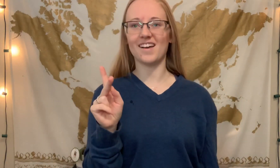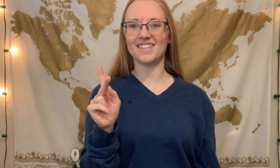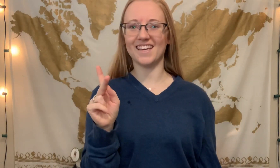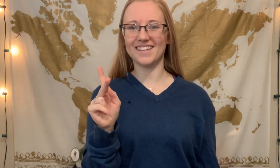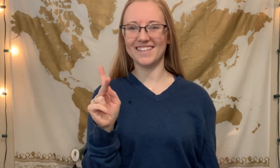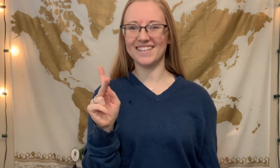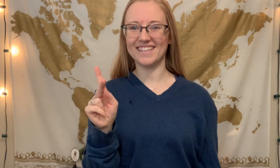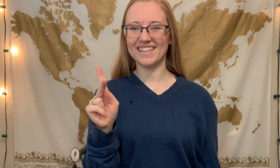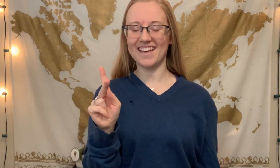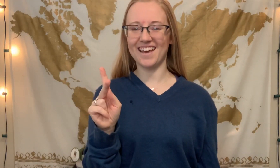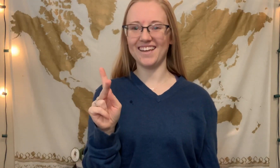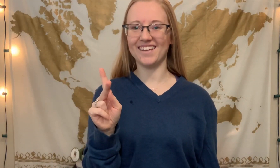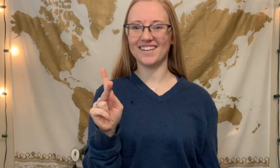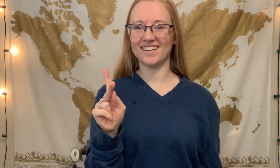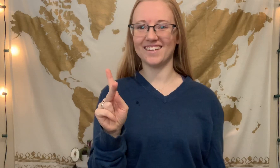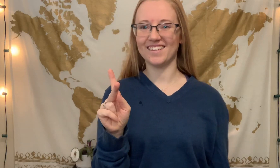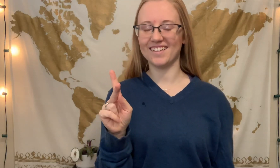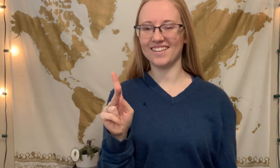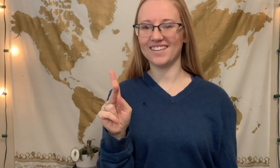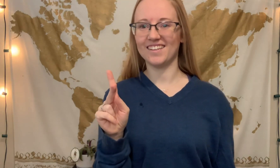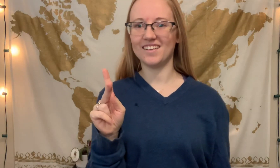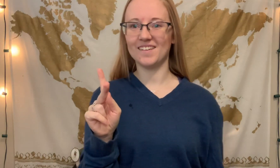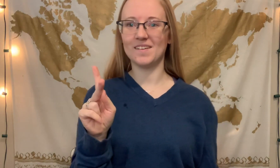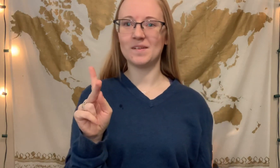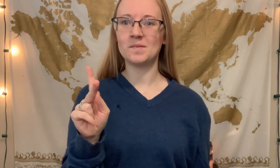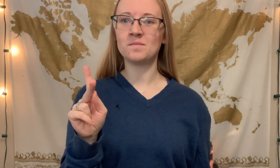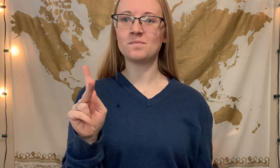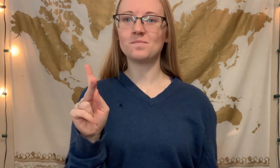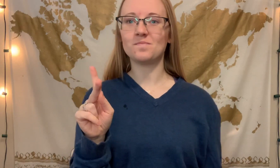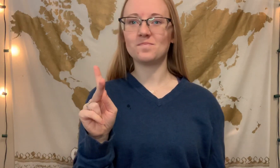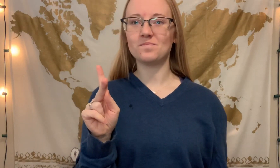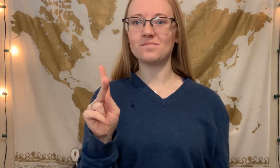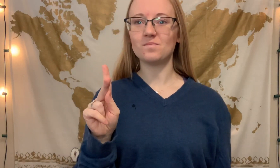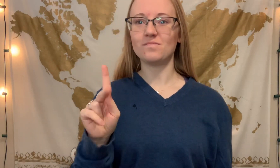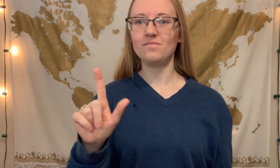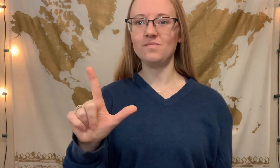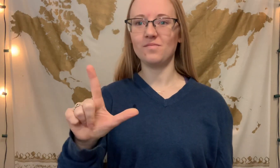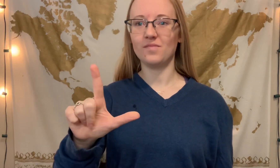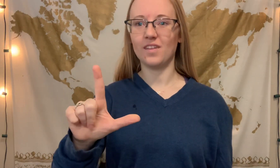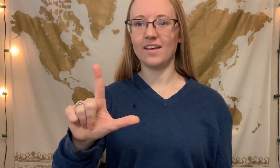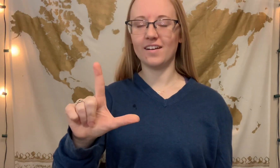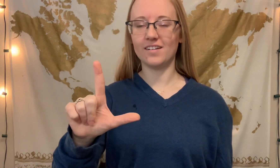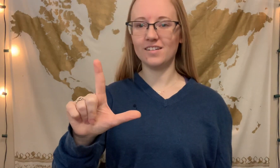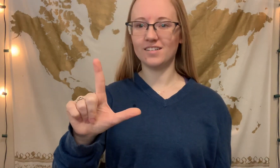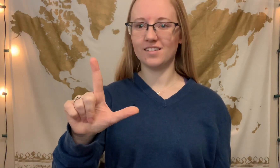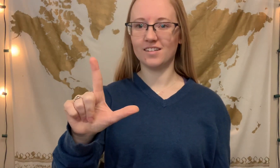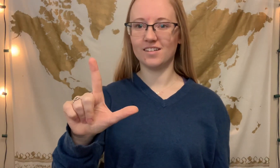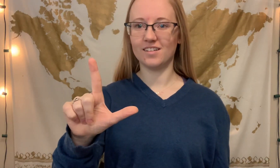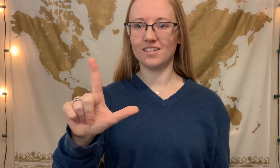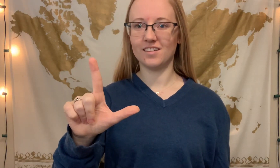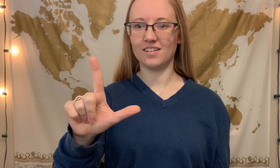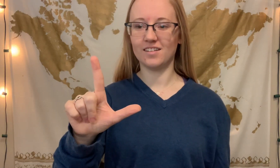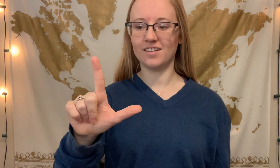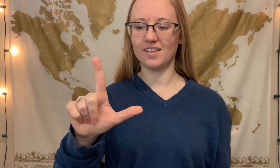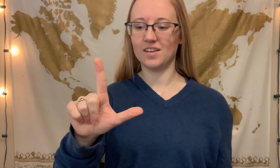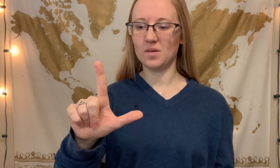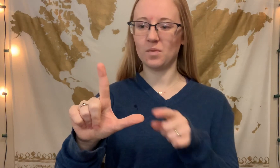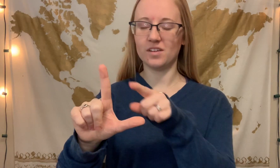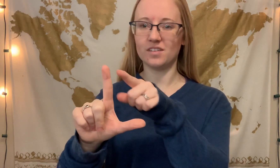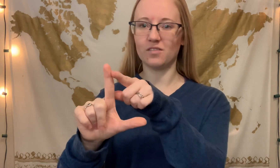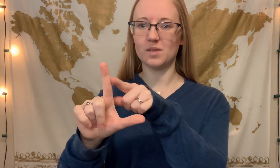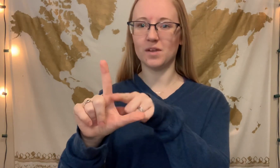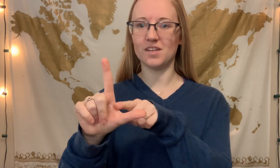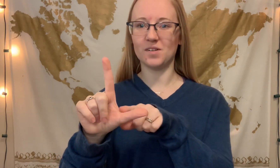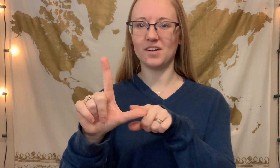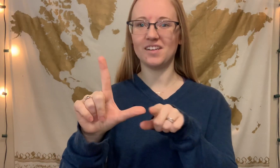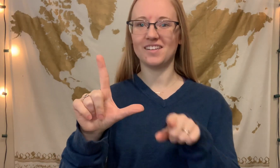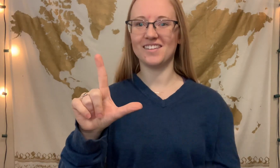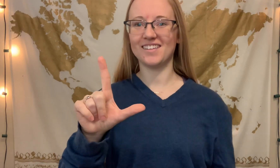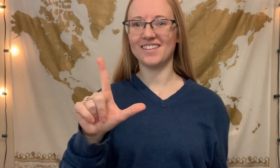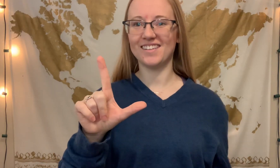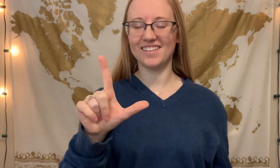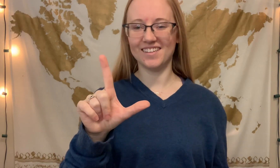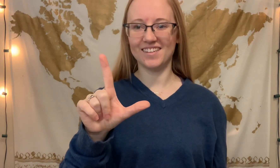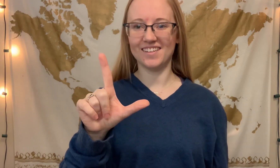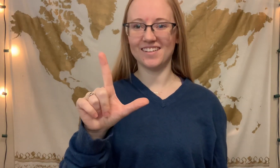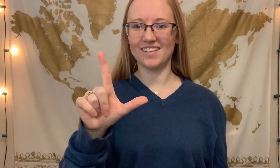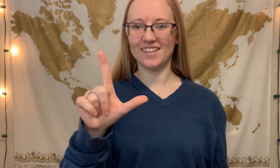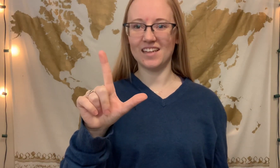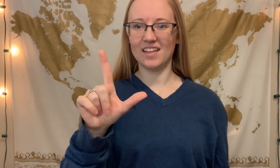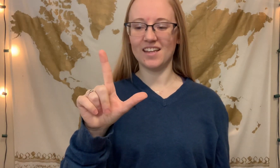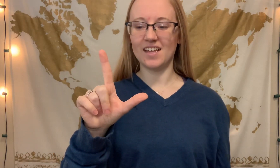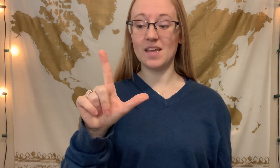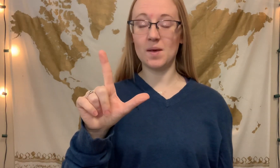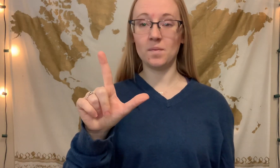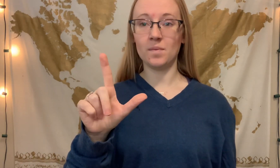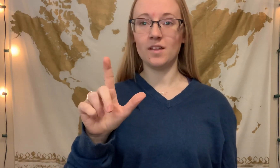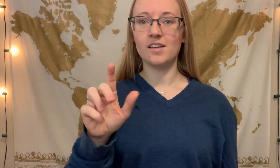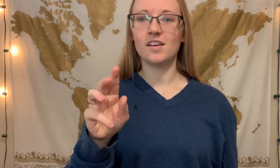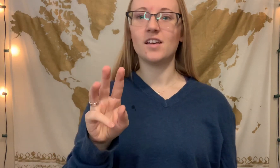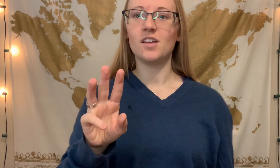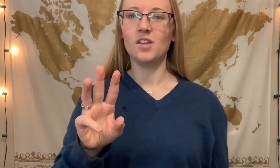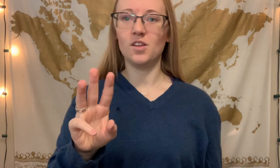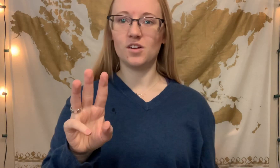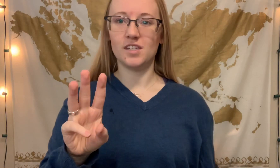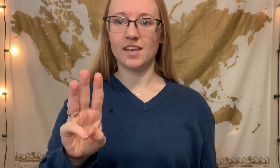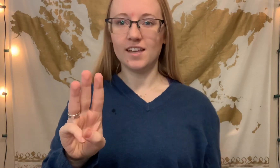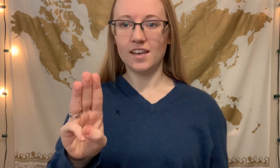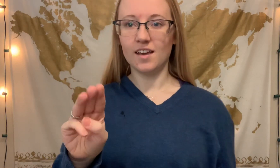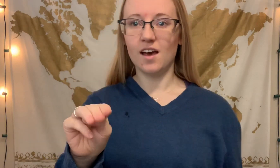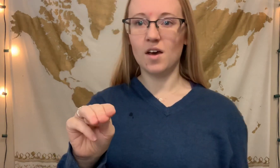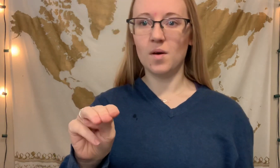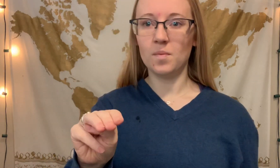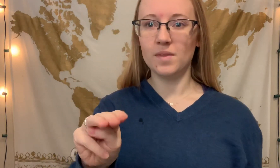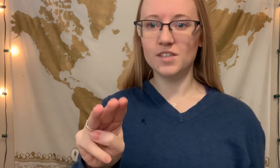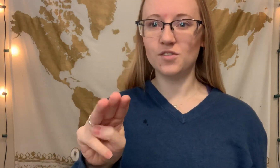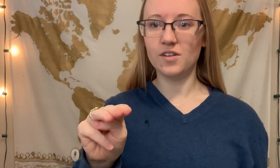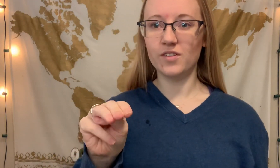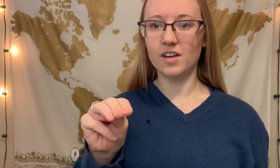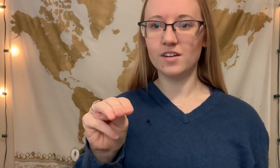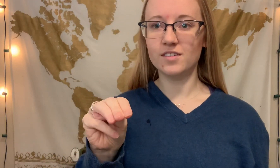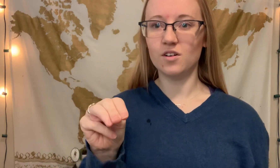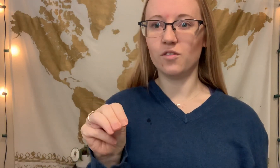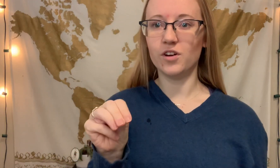again, okay. L, pretty self-explanatory. M, you're taking these three fingers over